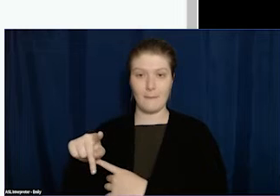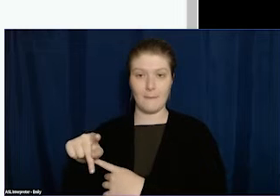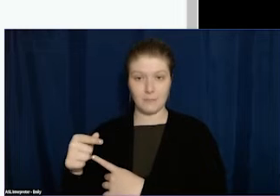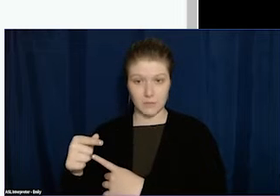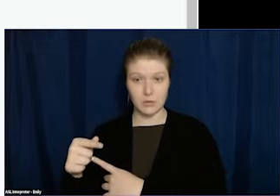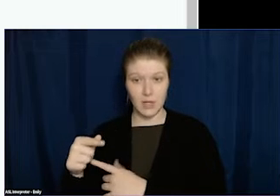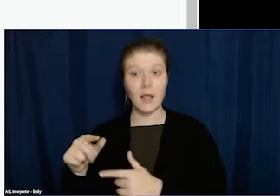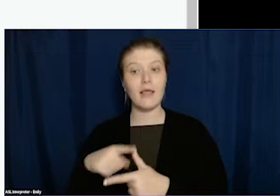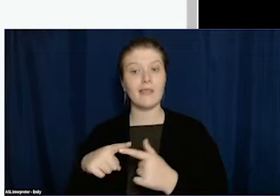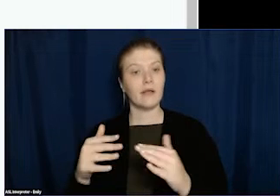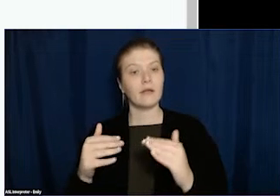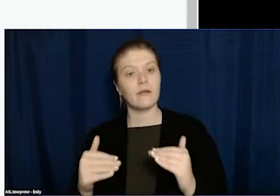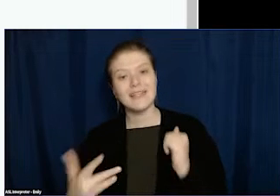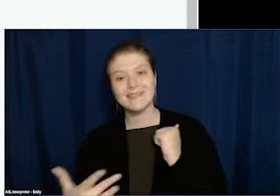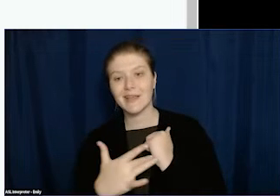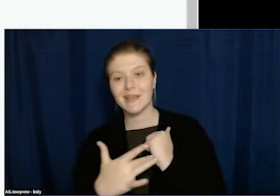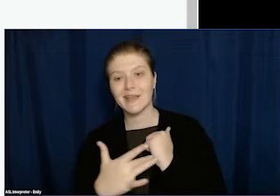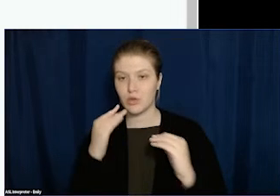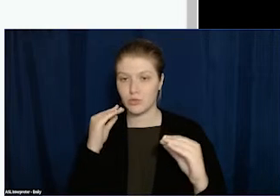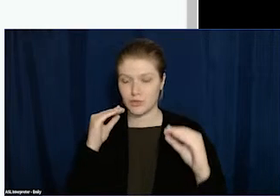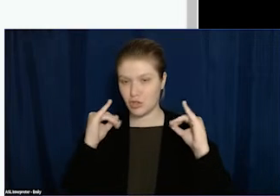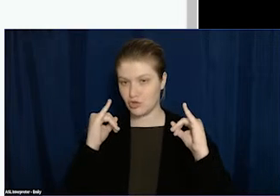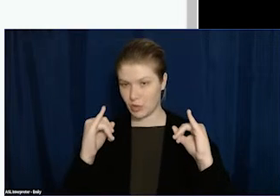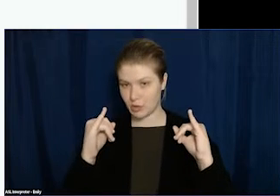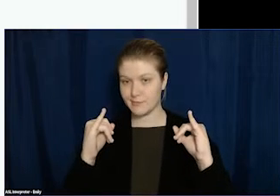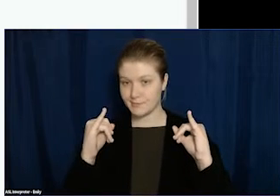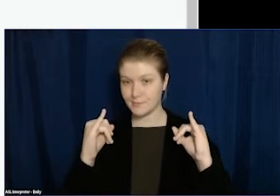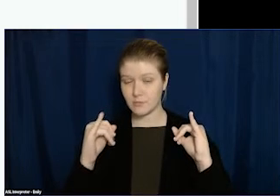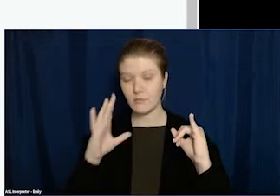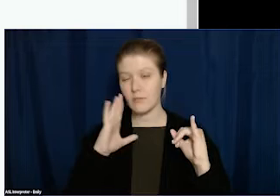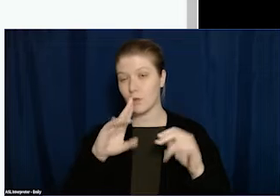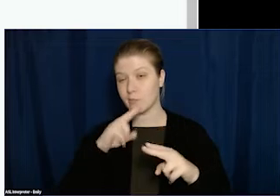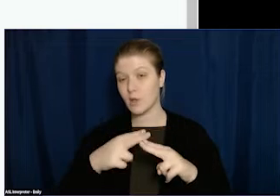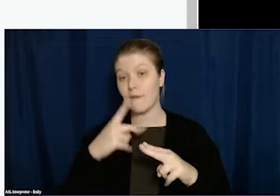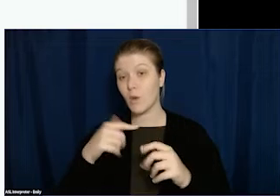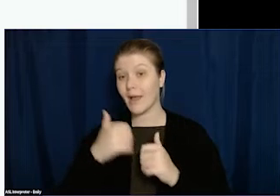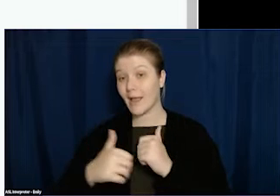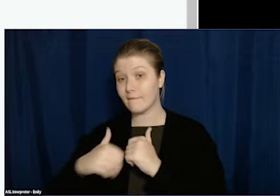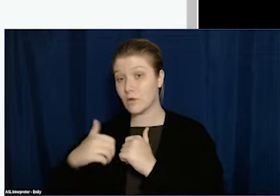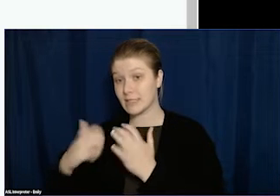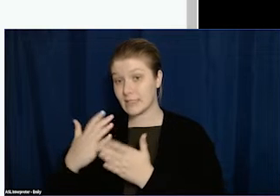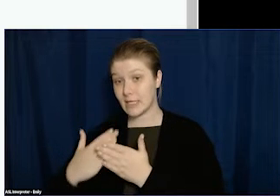I want to highlight, for every section that you have to upload, in the right-hand corner there's going to be a gray box here.